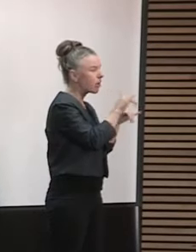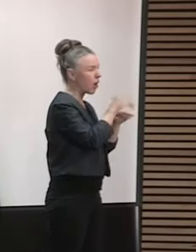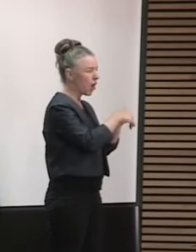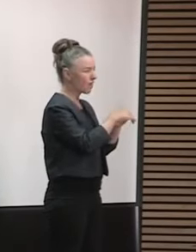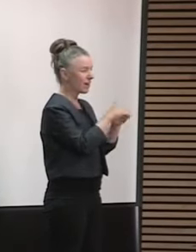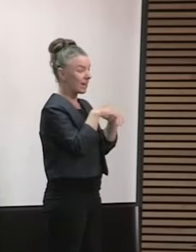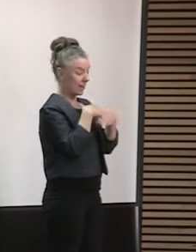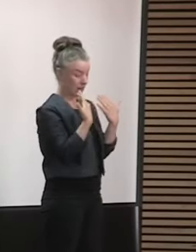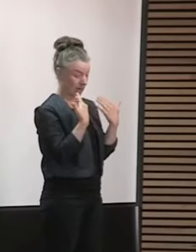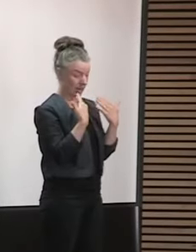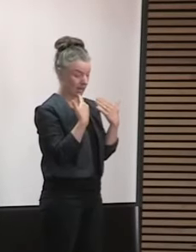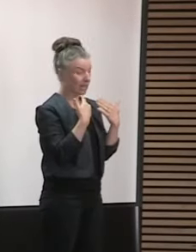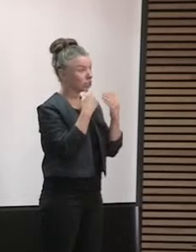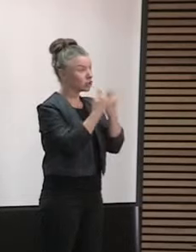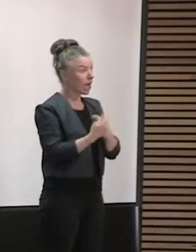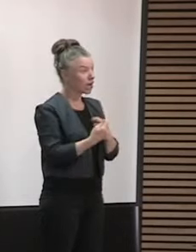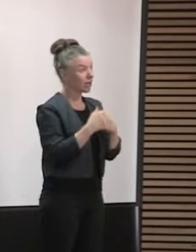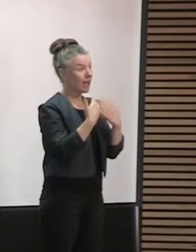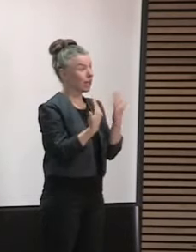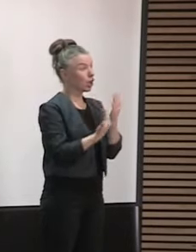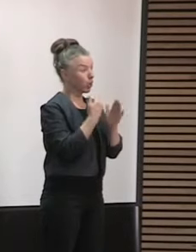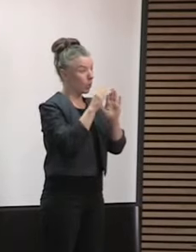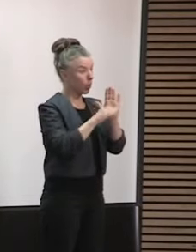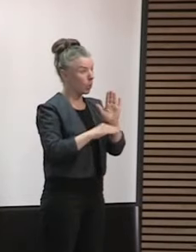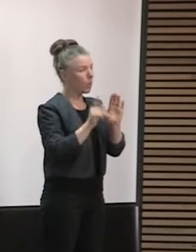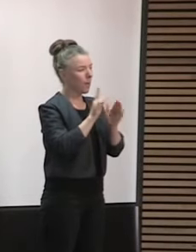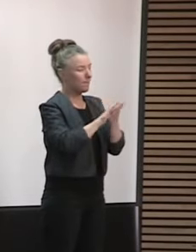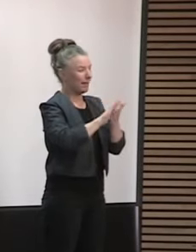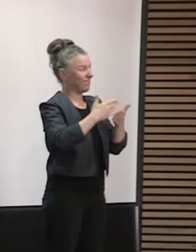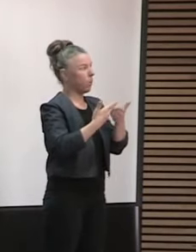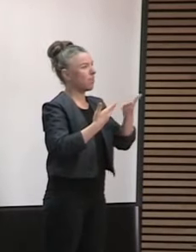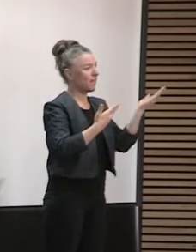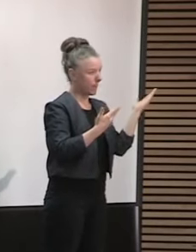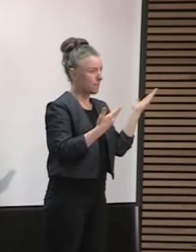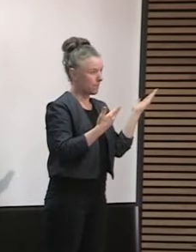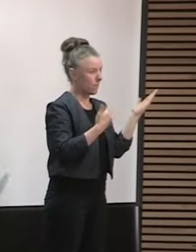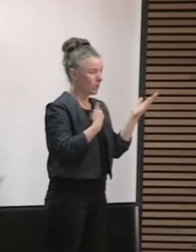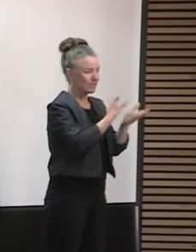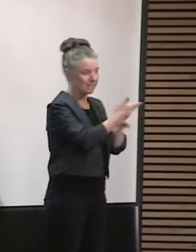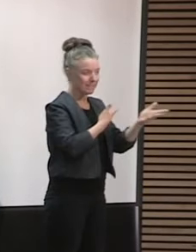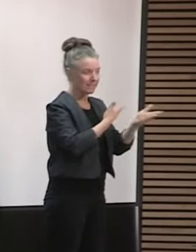We've got a number of financial support mechanisms in place for